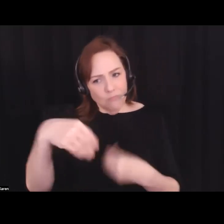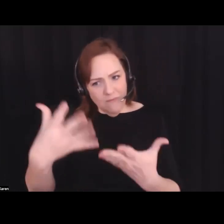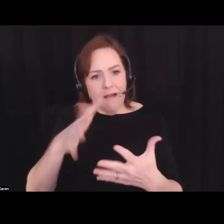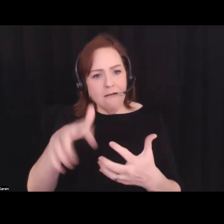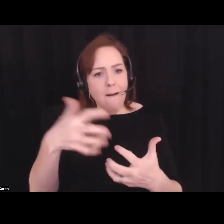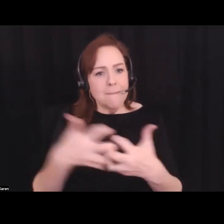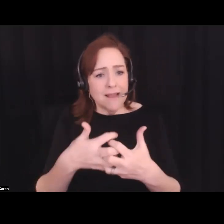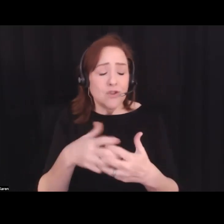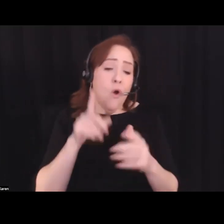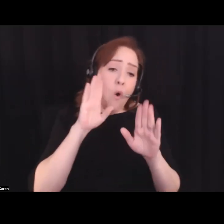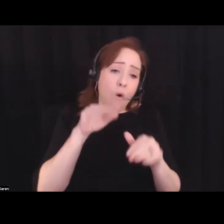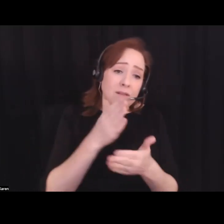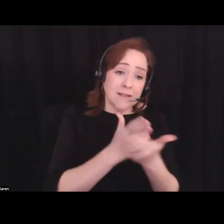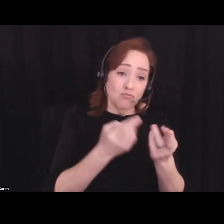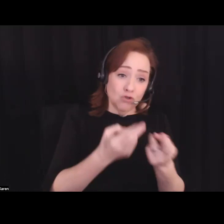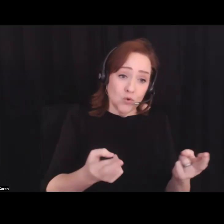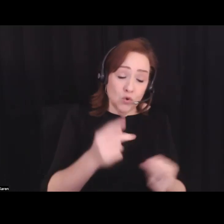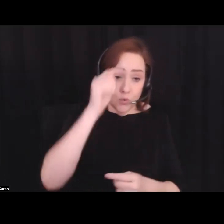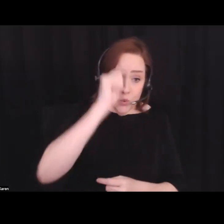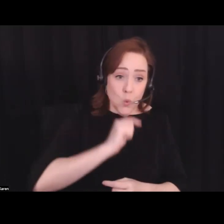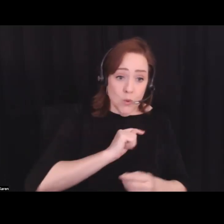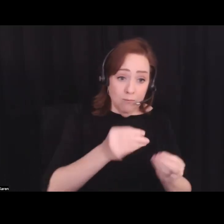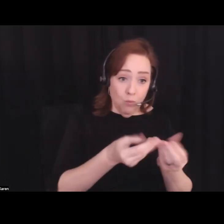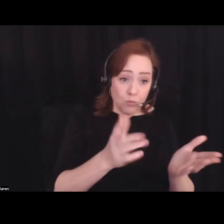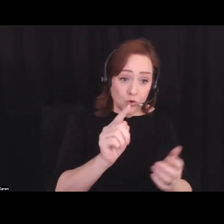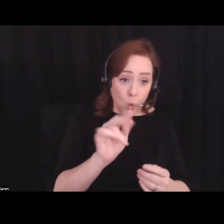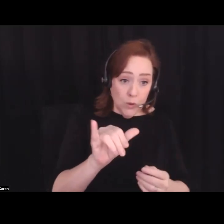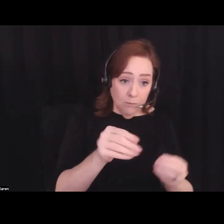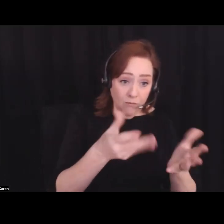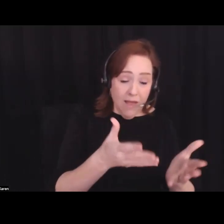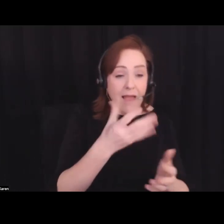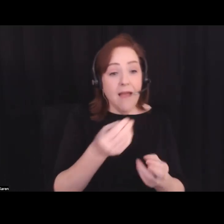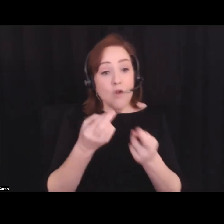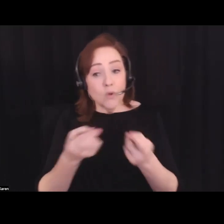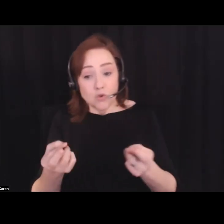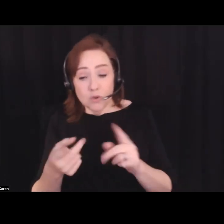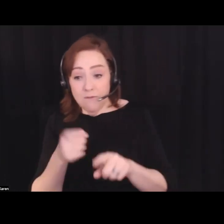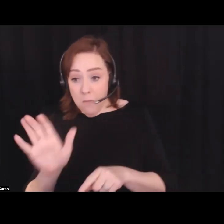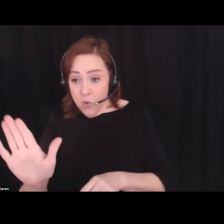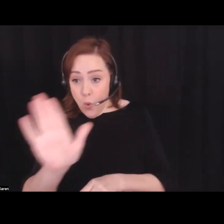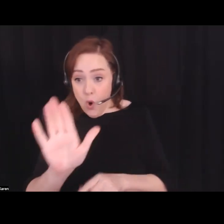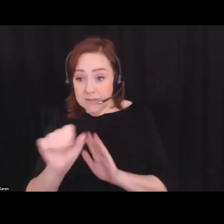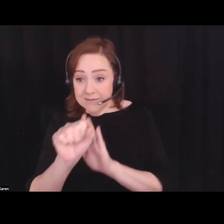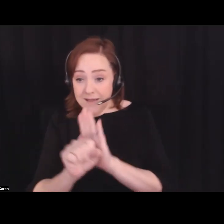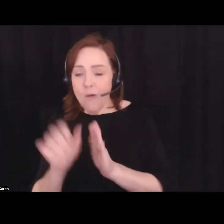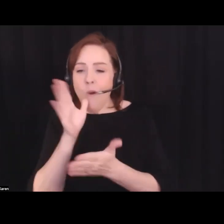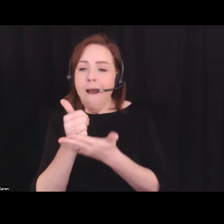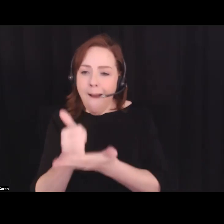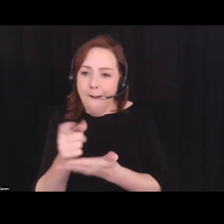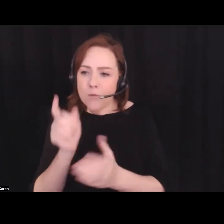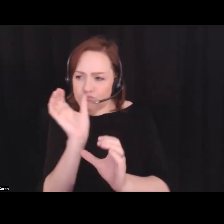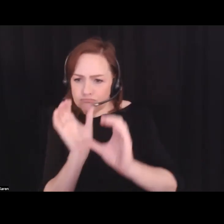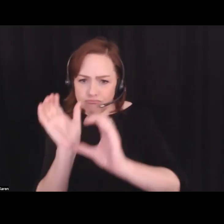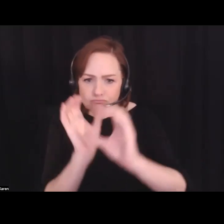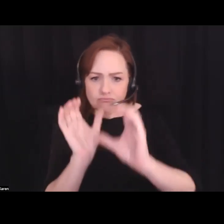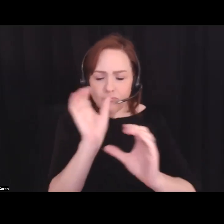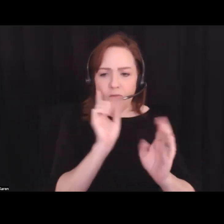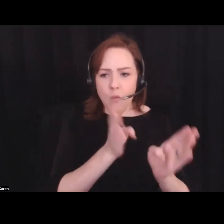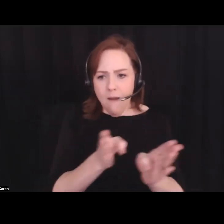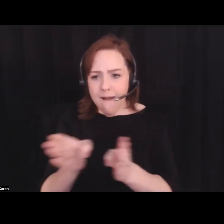and some of the resources in your States will help you look for way that these accommodation can be